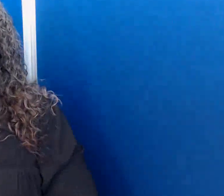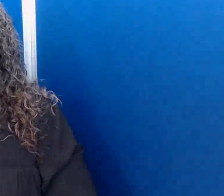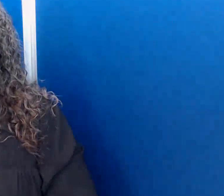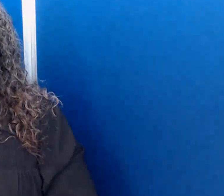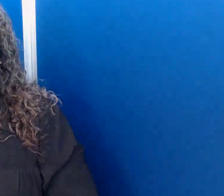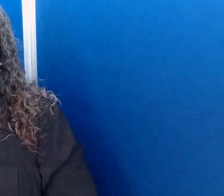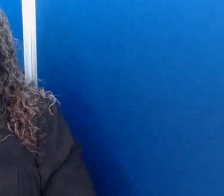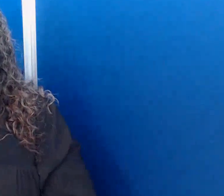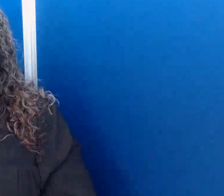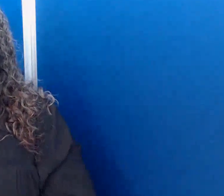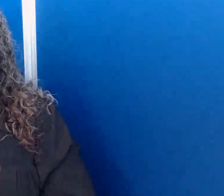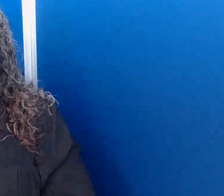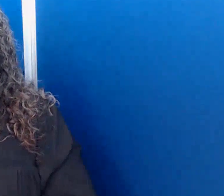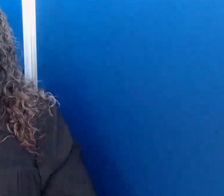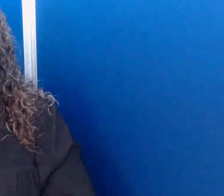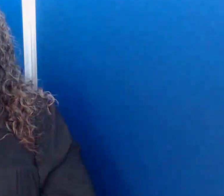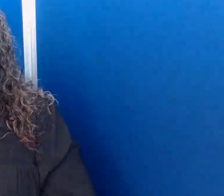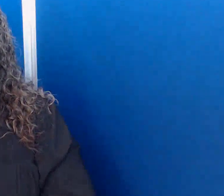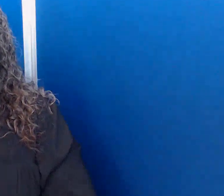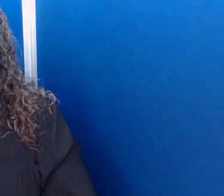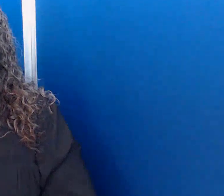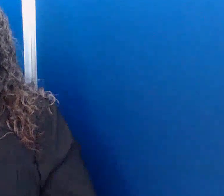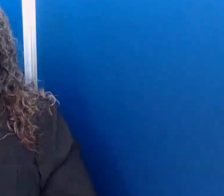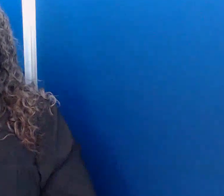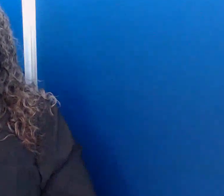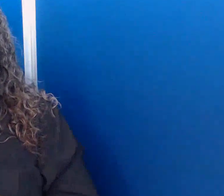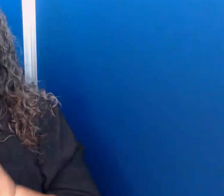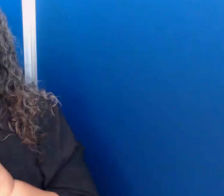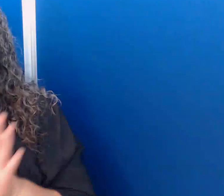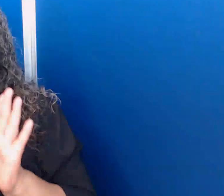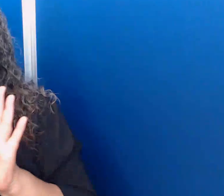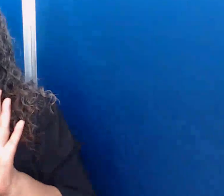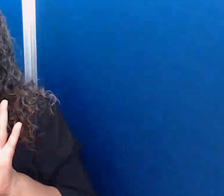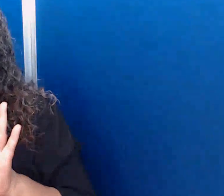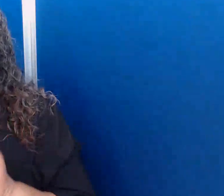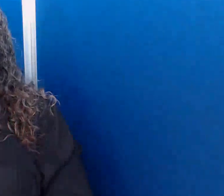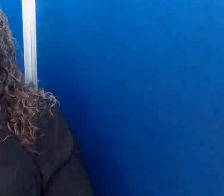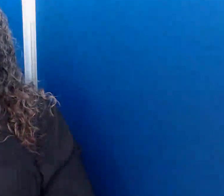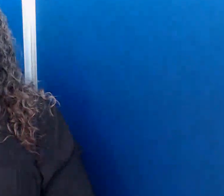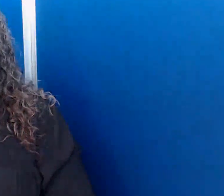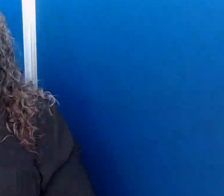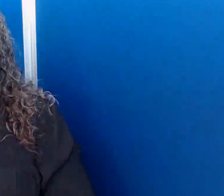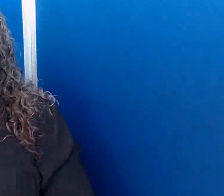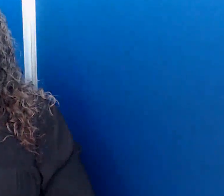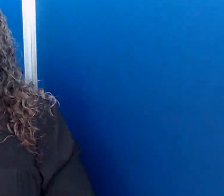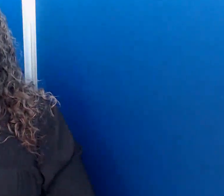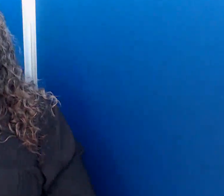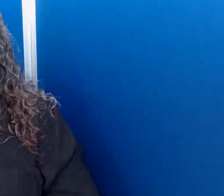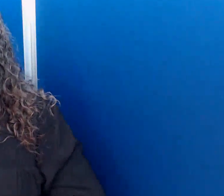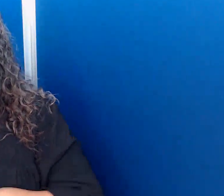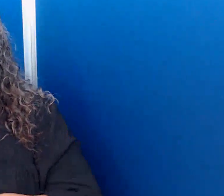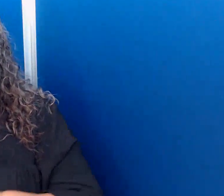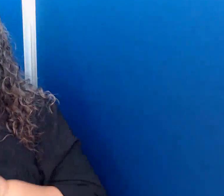Kia ora everyone, my name's Jessica Nelson. So I work for Te Ahi Kaa. I've only just started